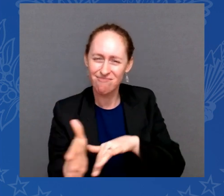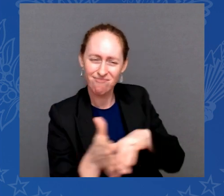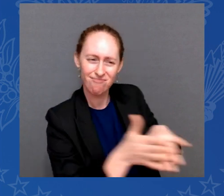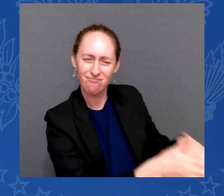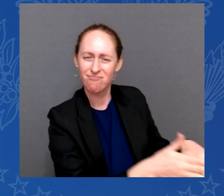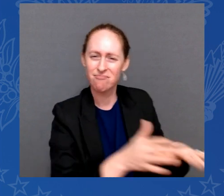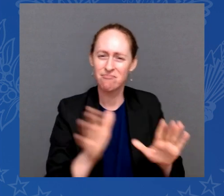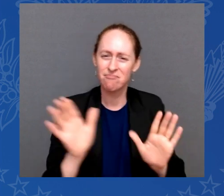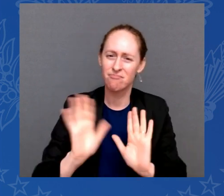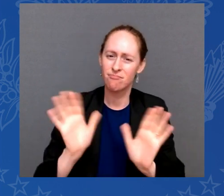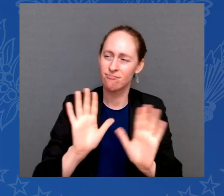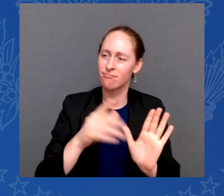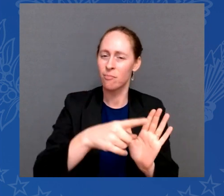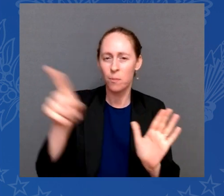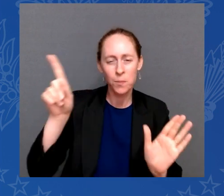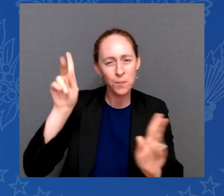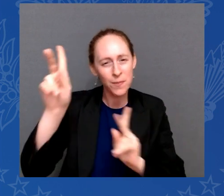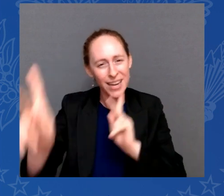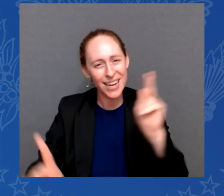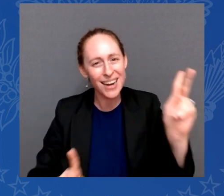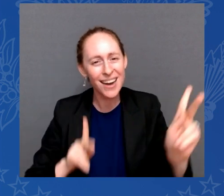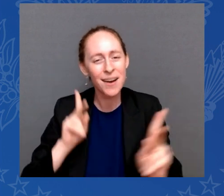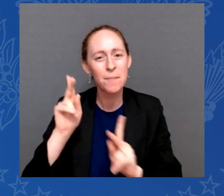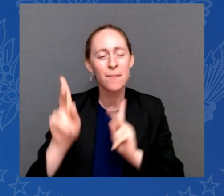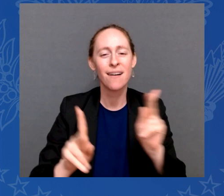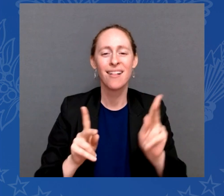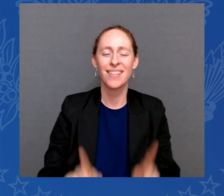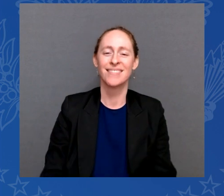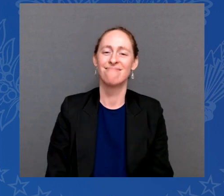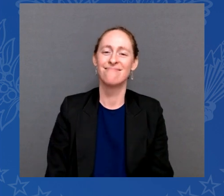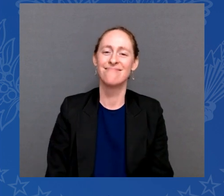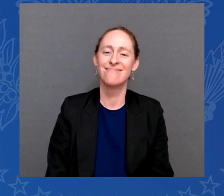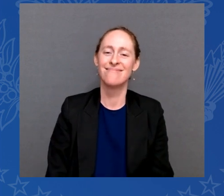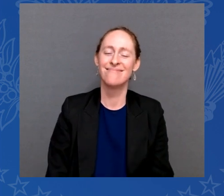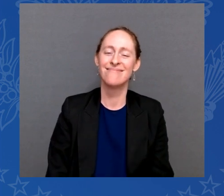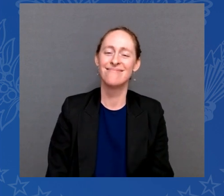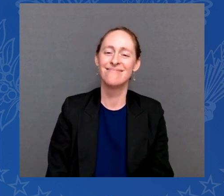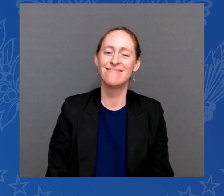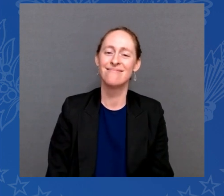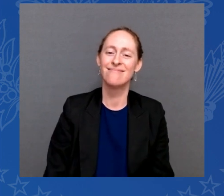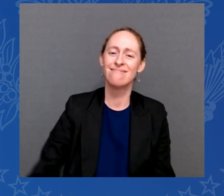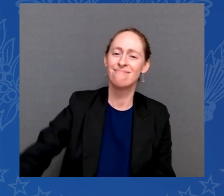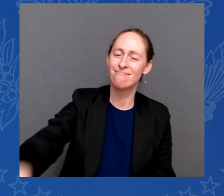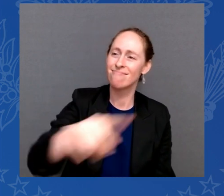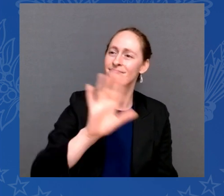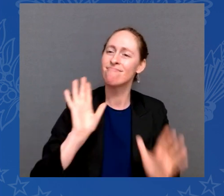of basic principles of liberty and freedom in America.